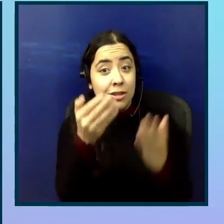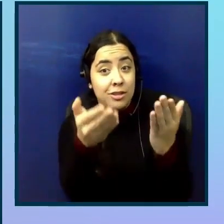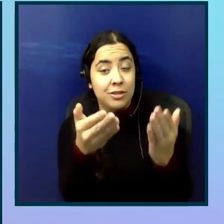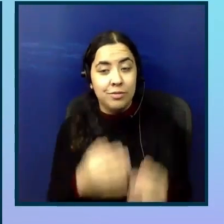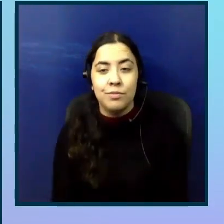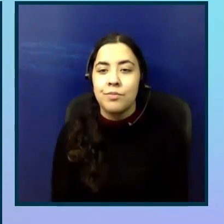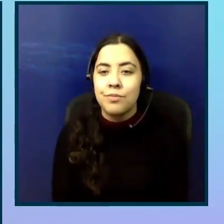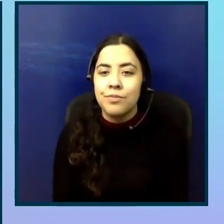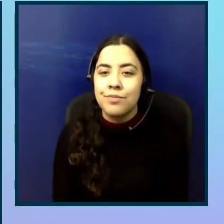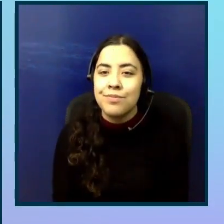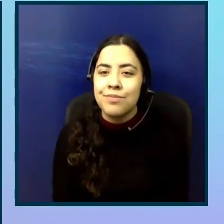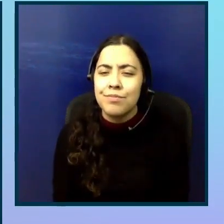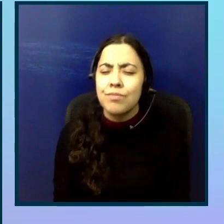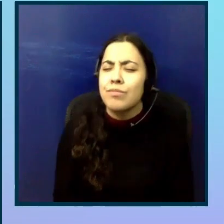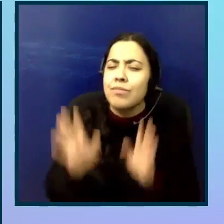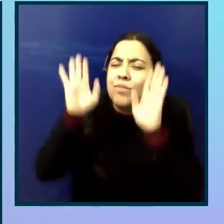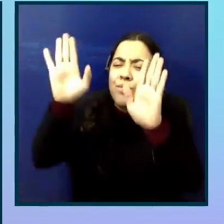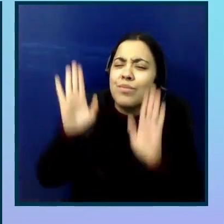Great, Mario. Thanks, really appreciate it.